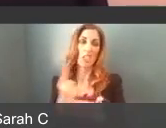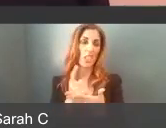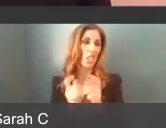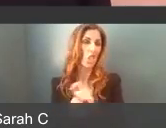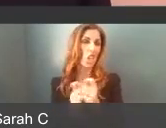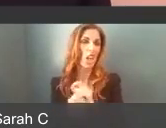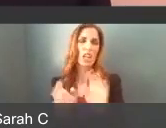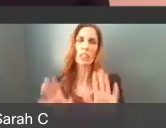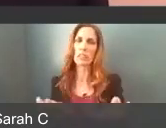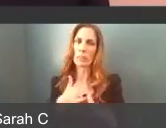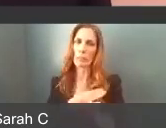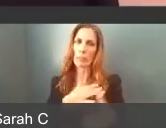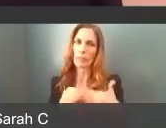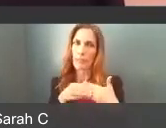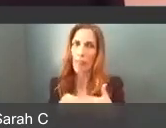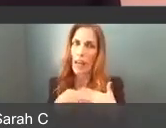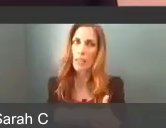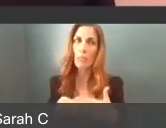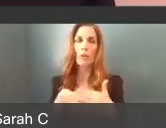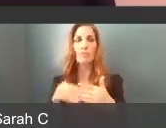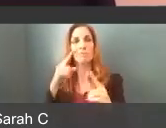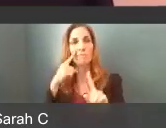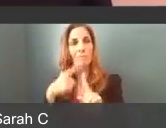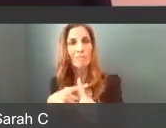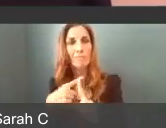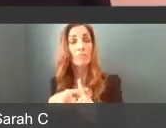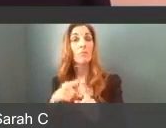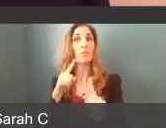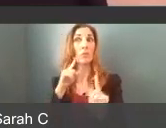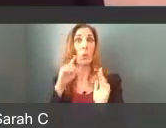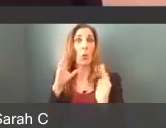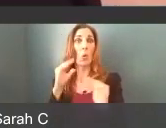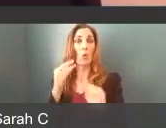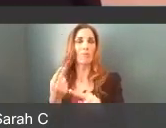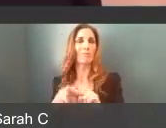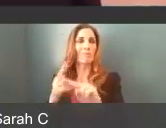We remain hopeful that vaccine supply will increase over the next few weeks